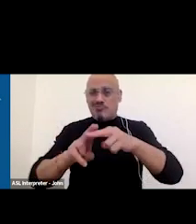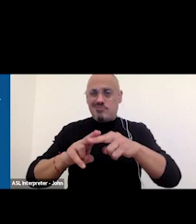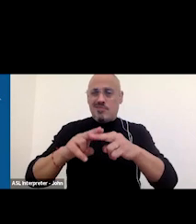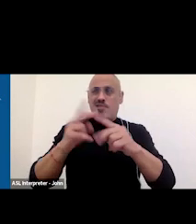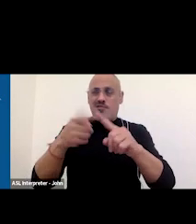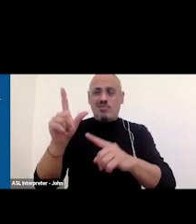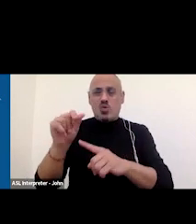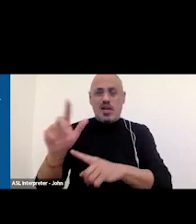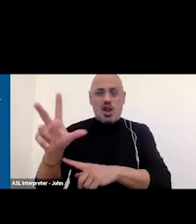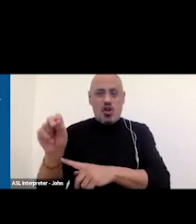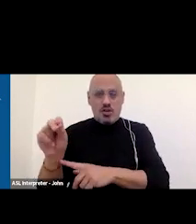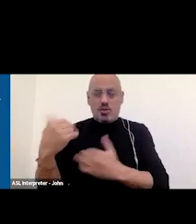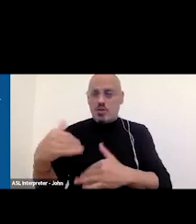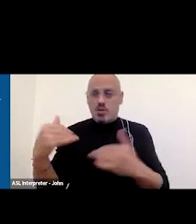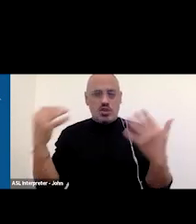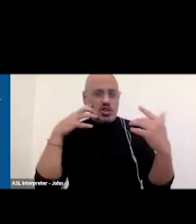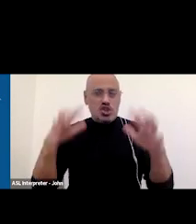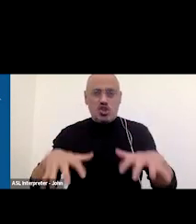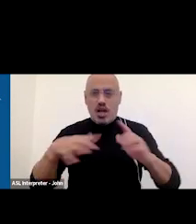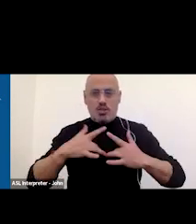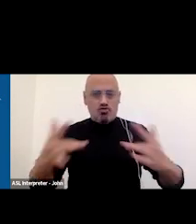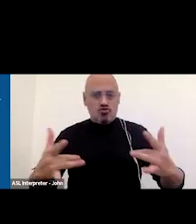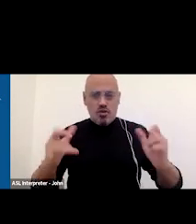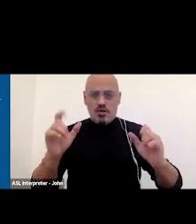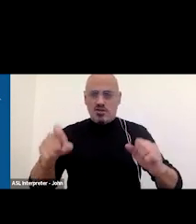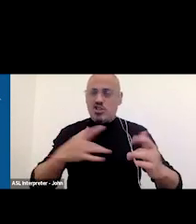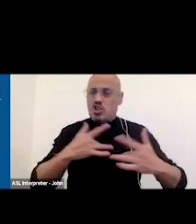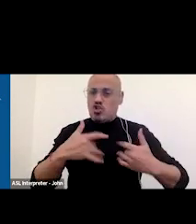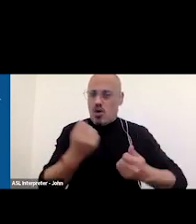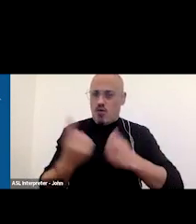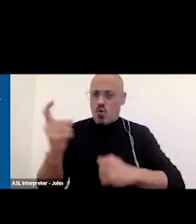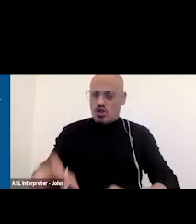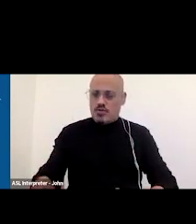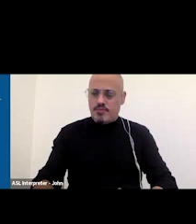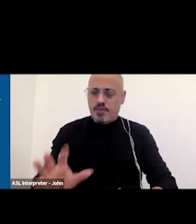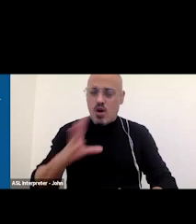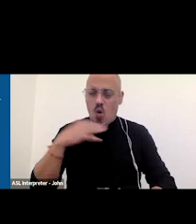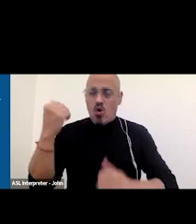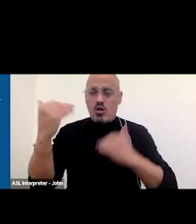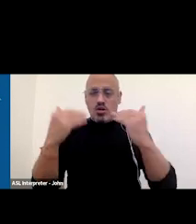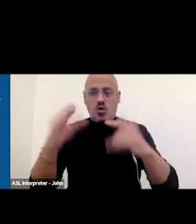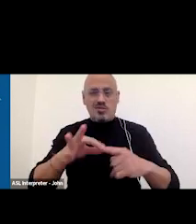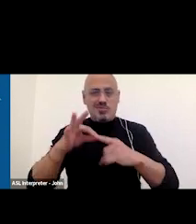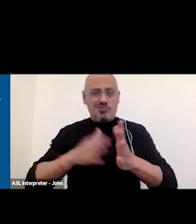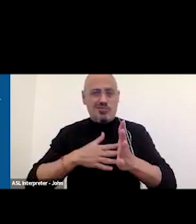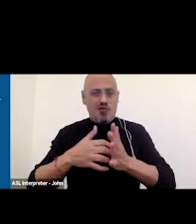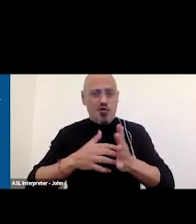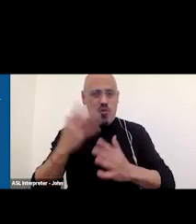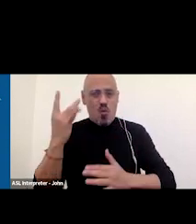which is a really startling trend that should concern all of us. Older adults are especially vulnerable to homelessness,